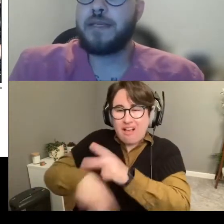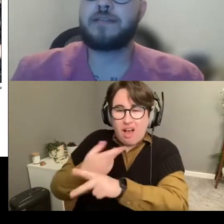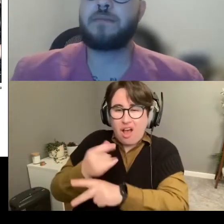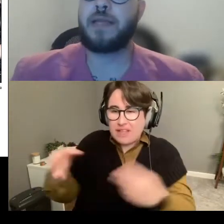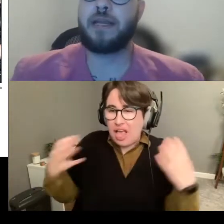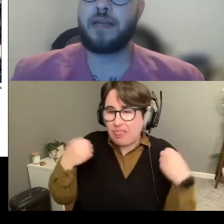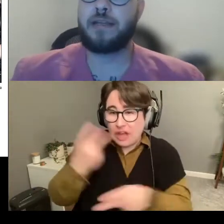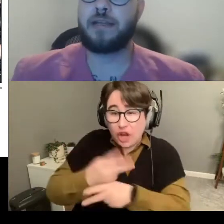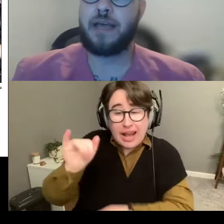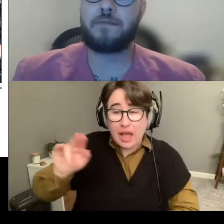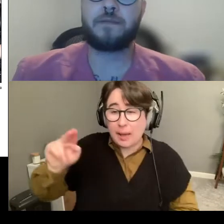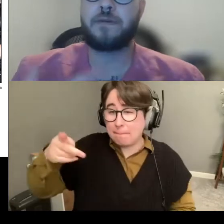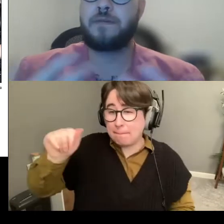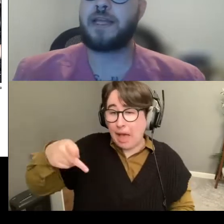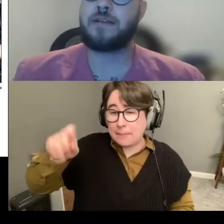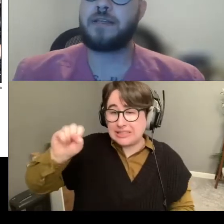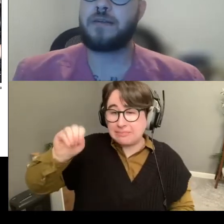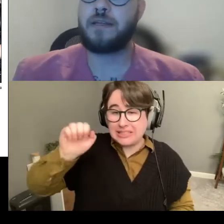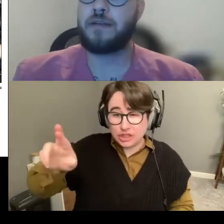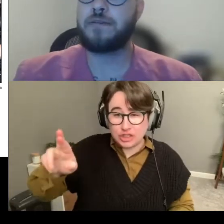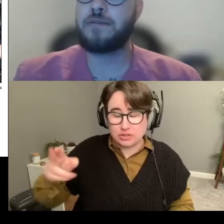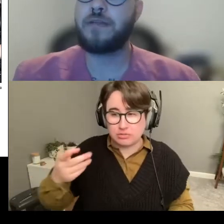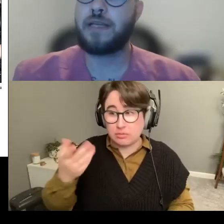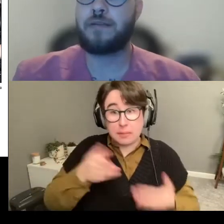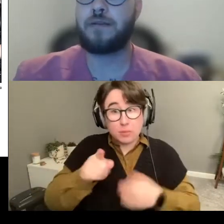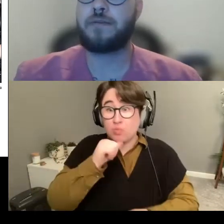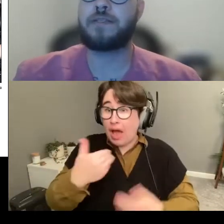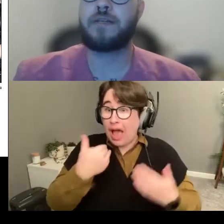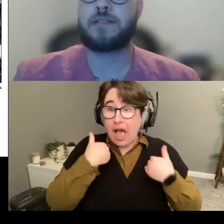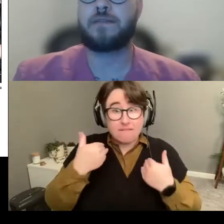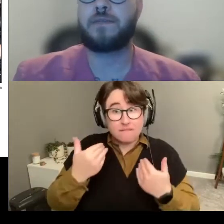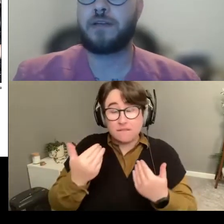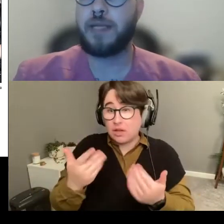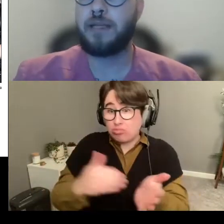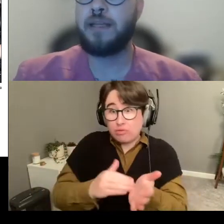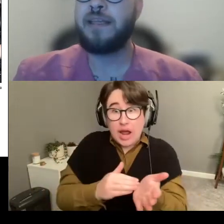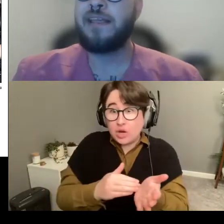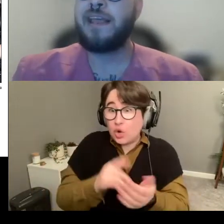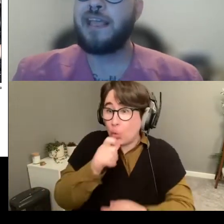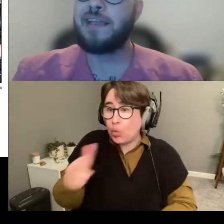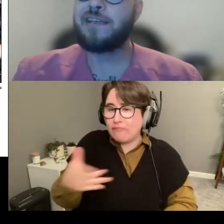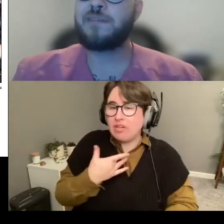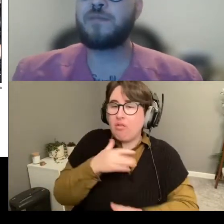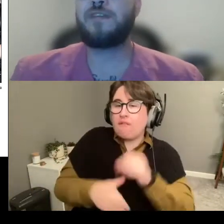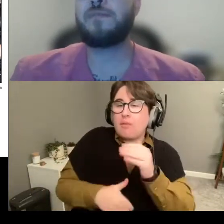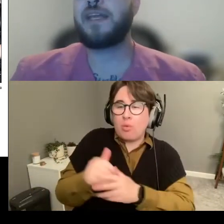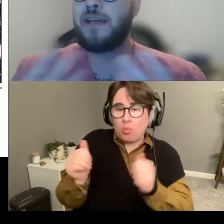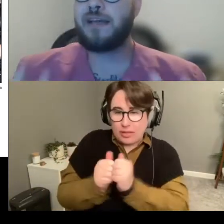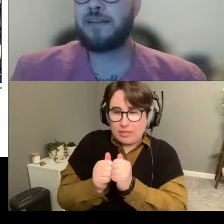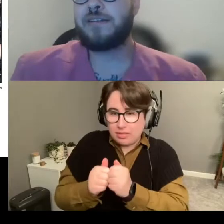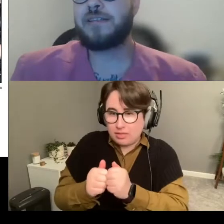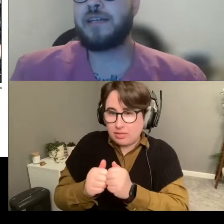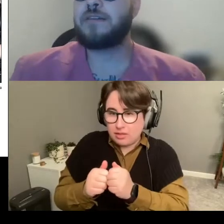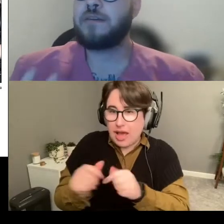because you may not have a provider that you can go to that you know is trans-affirming, and you may not understand